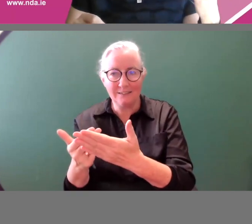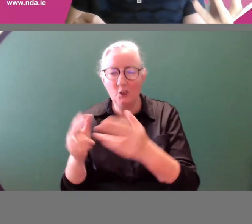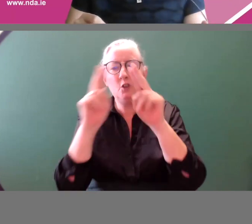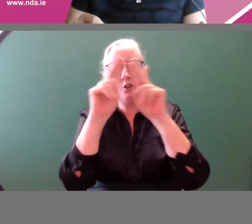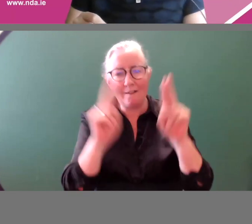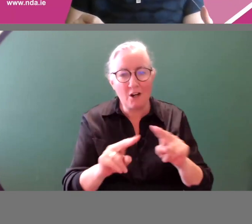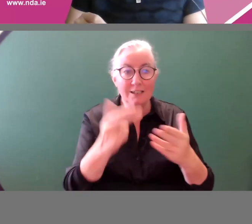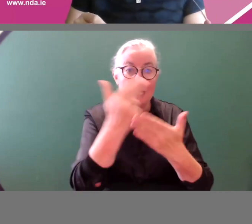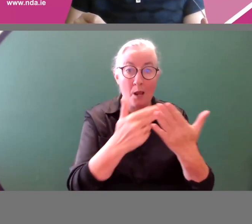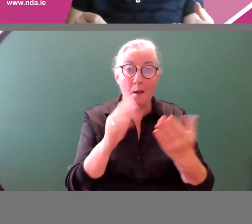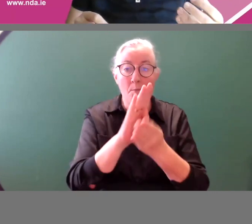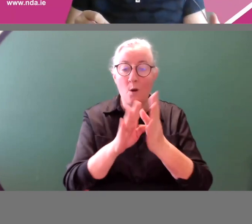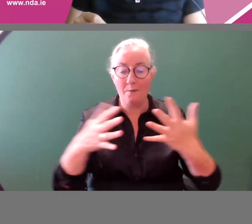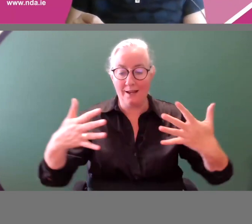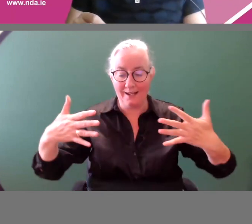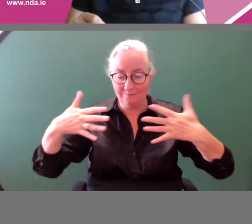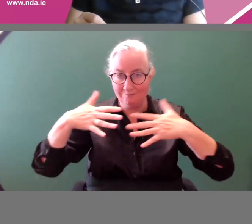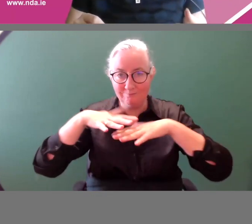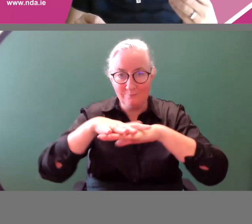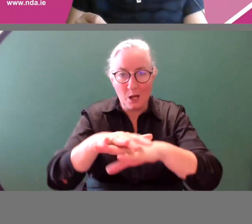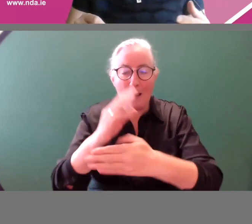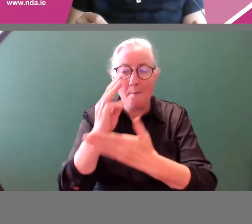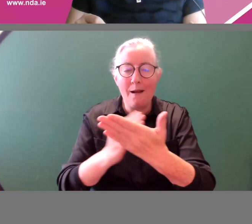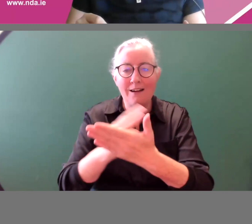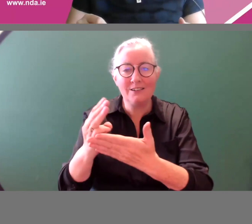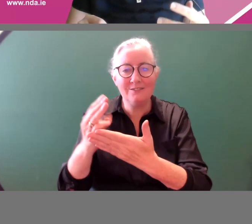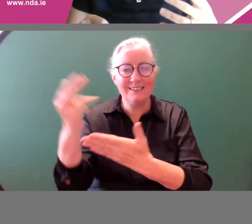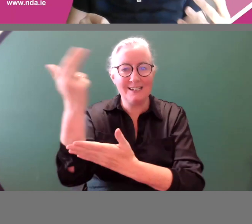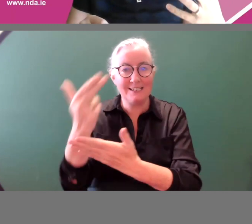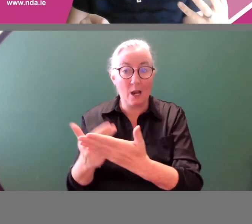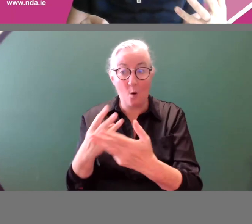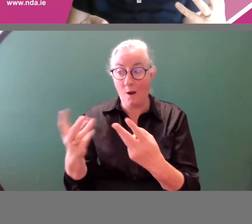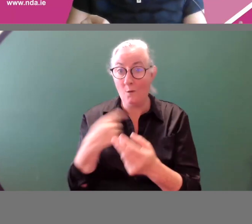an integrated part of the design process and when we see that happening is when we see really good